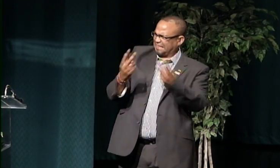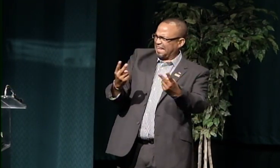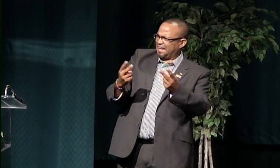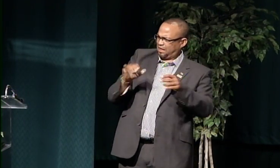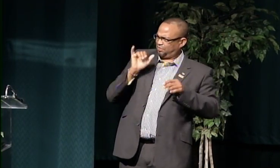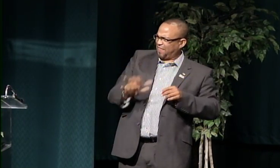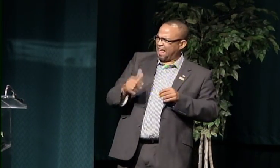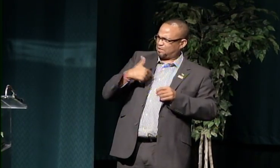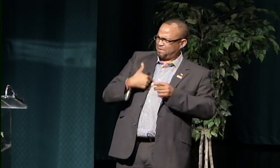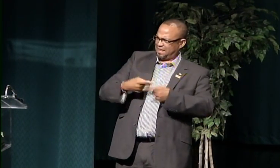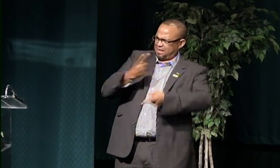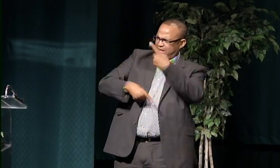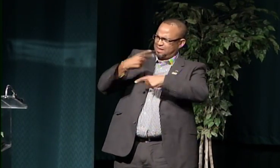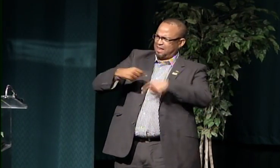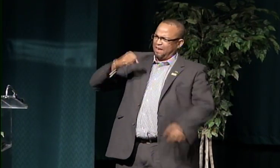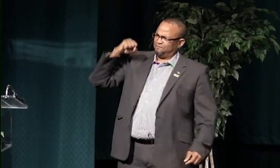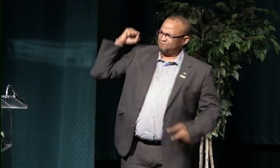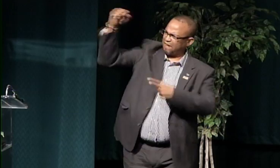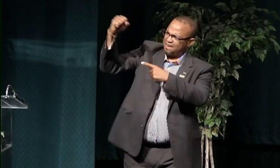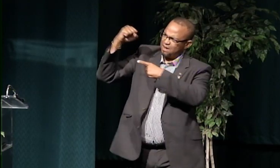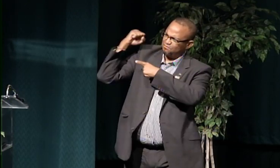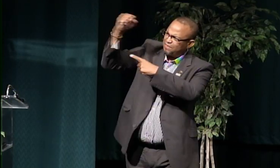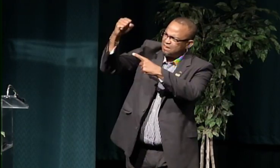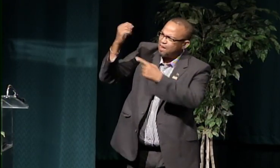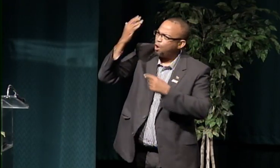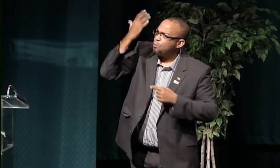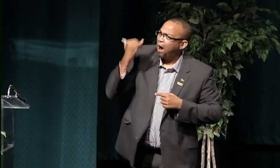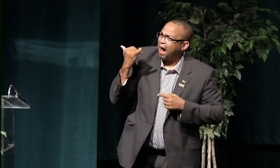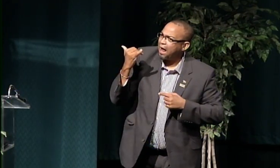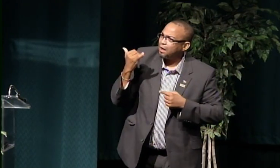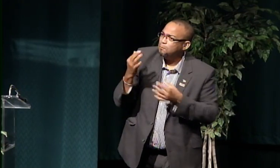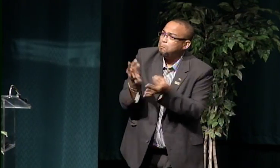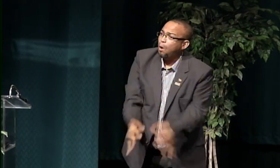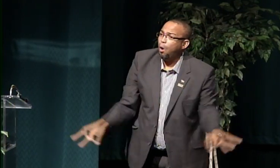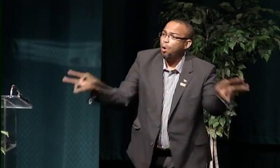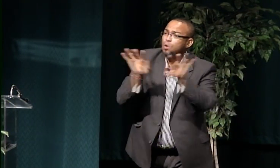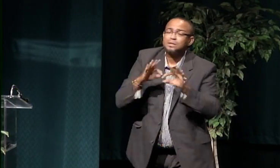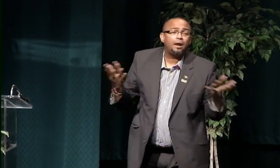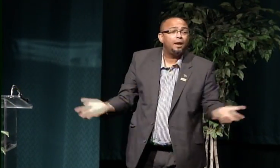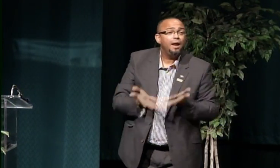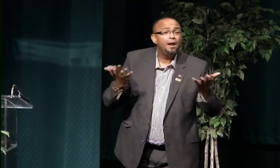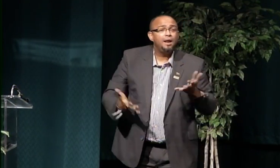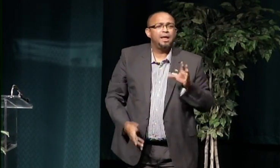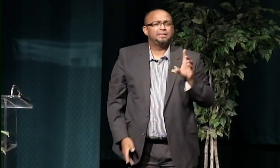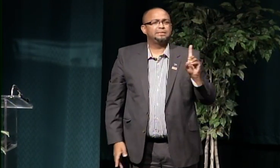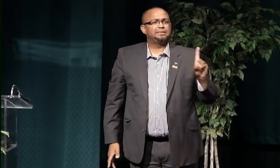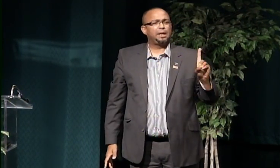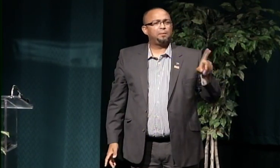So any time you see me sharing this, it's very important